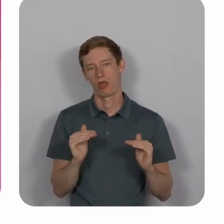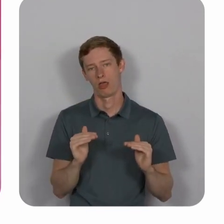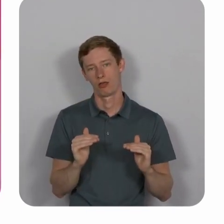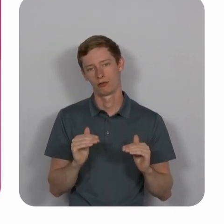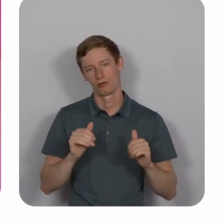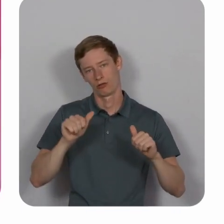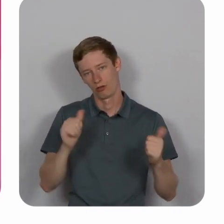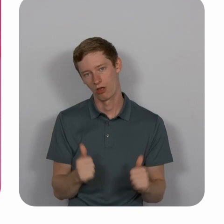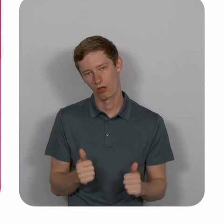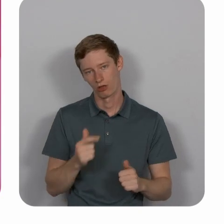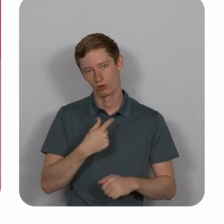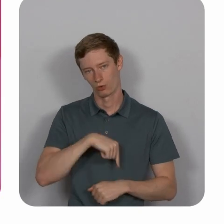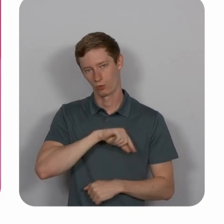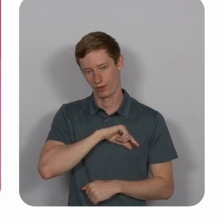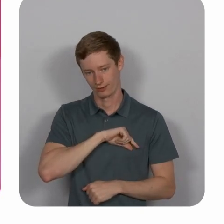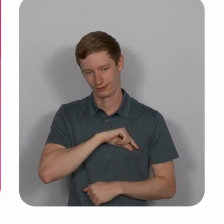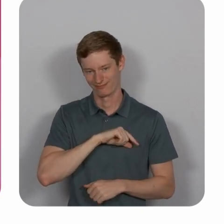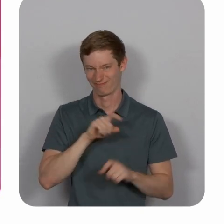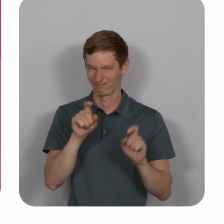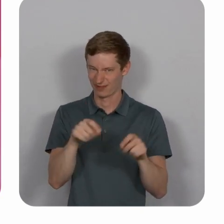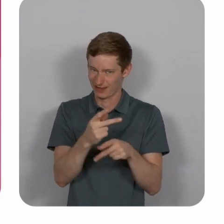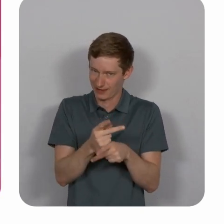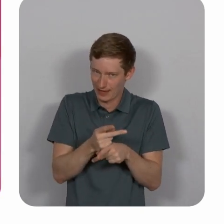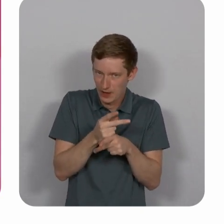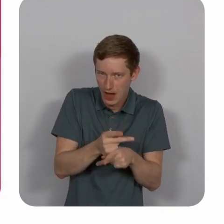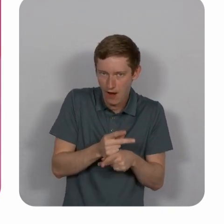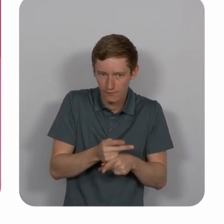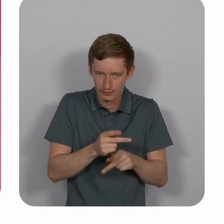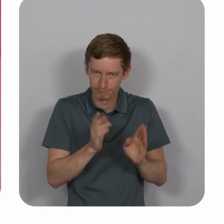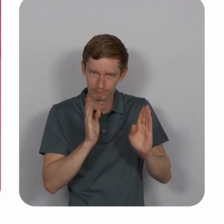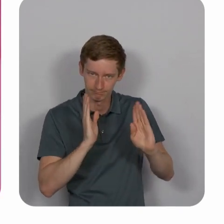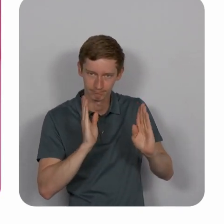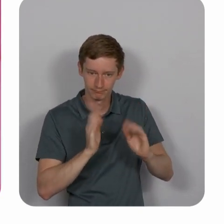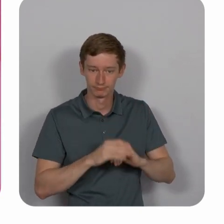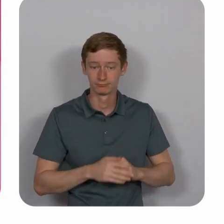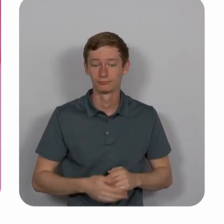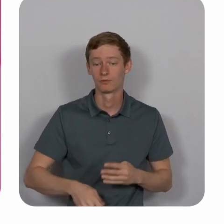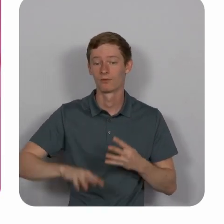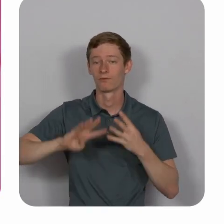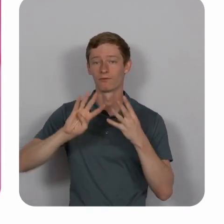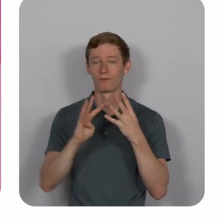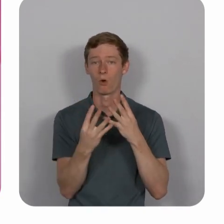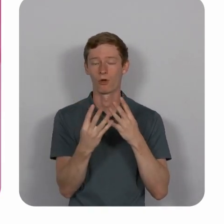if you don’t watch that very closely. Four. Right evaluation,